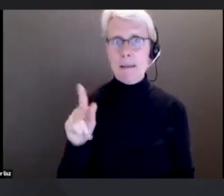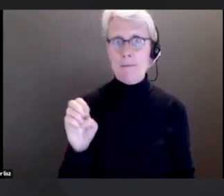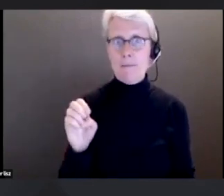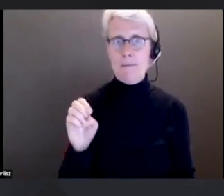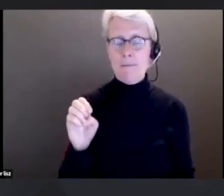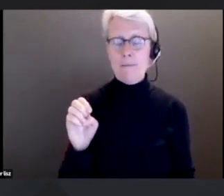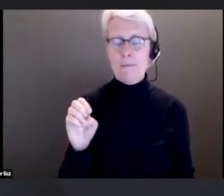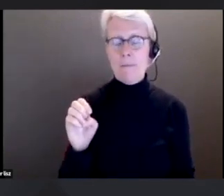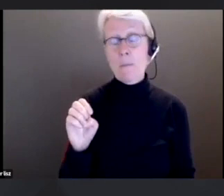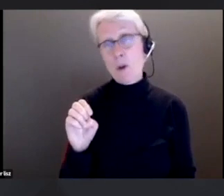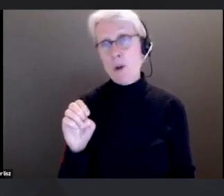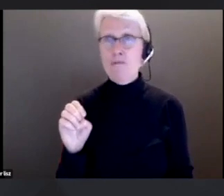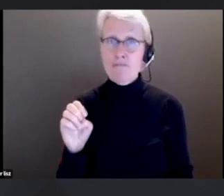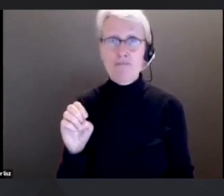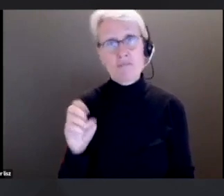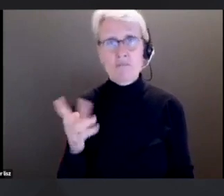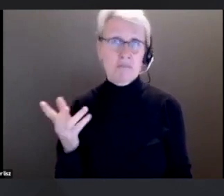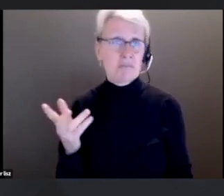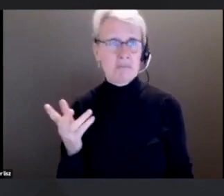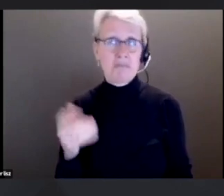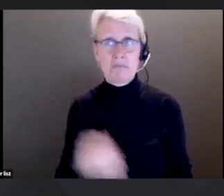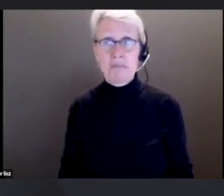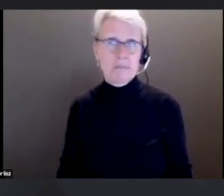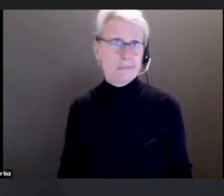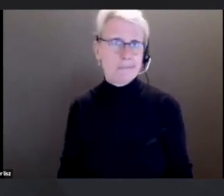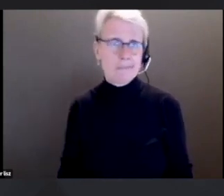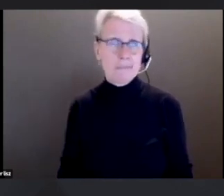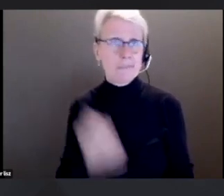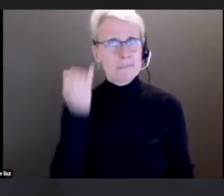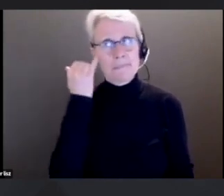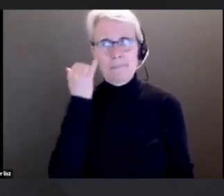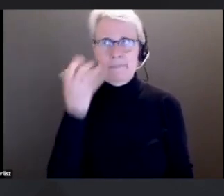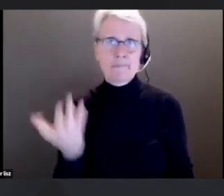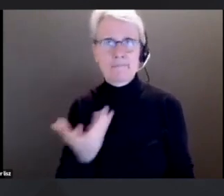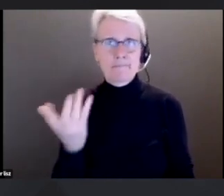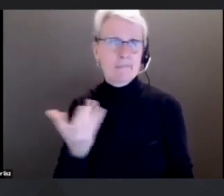really struggling to hire, they're end up coming to you. So the service provider came to us